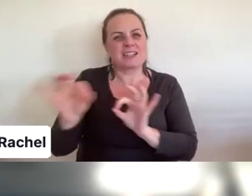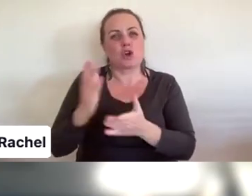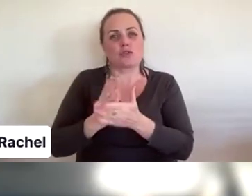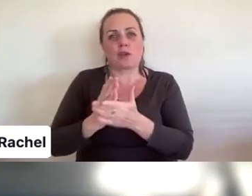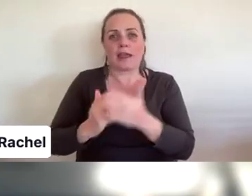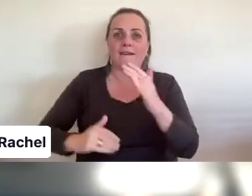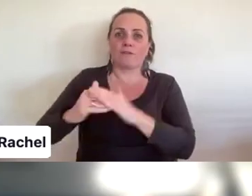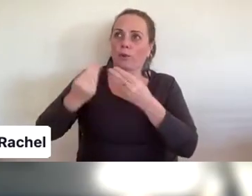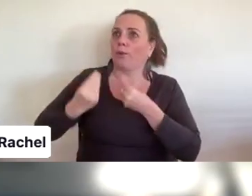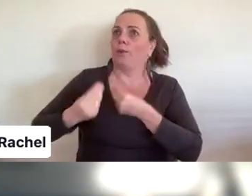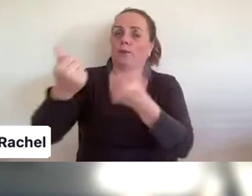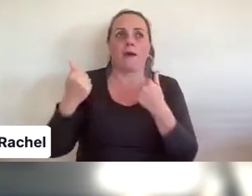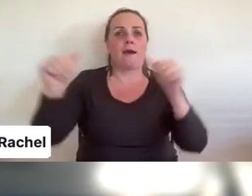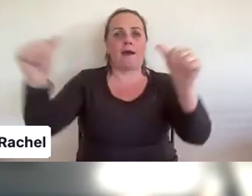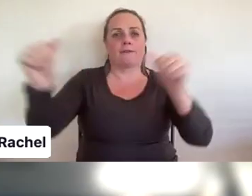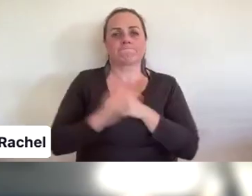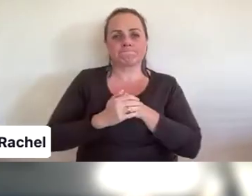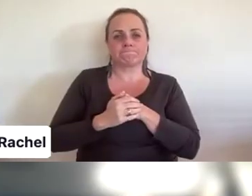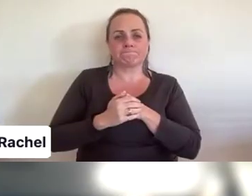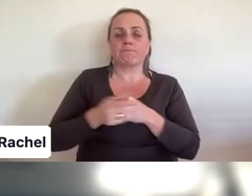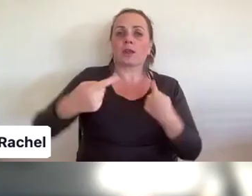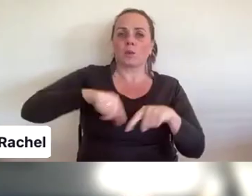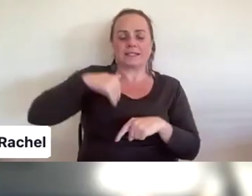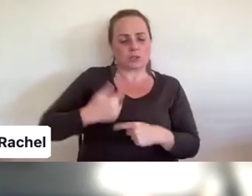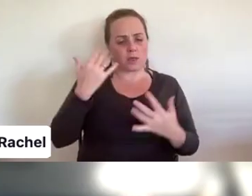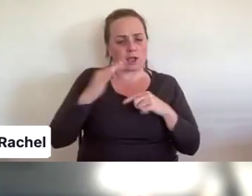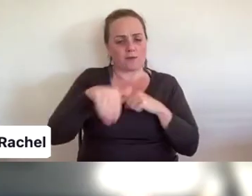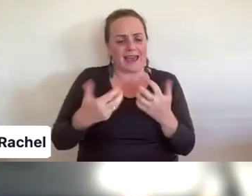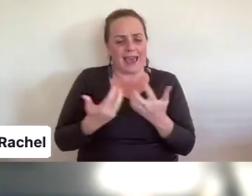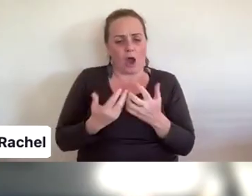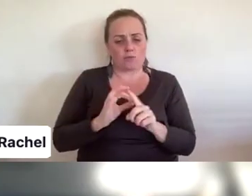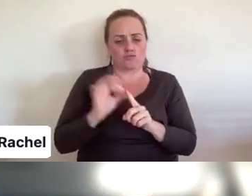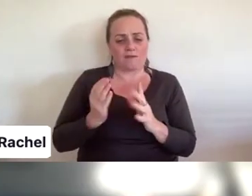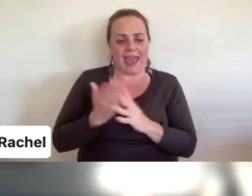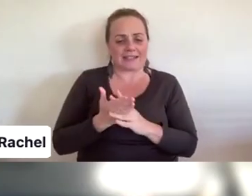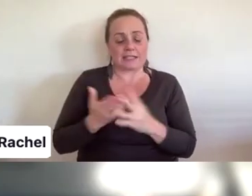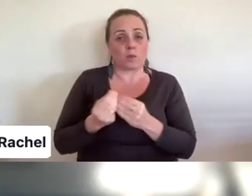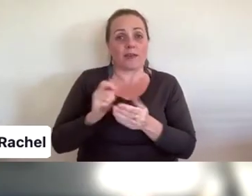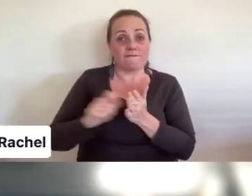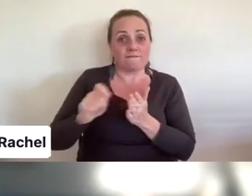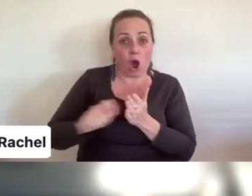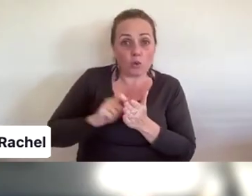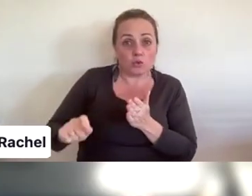to focus on this important question of how we improve access in our voting, in our elections,